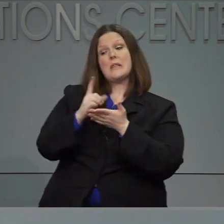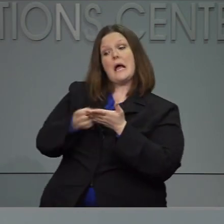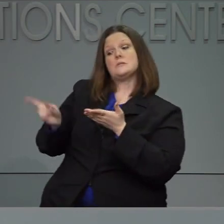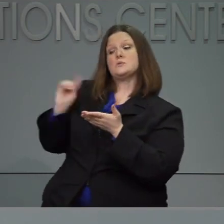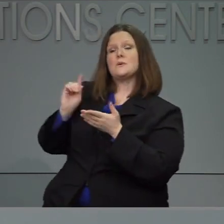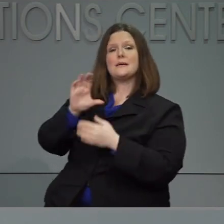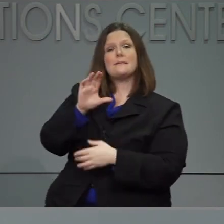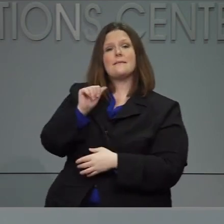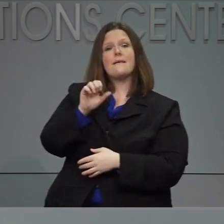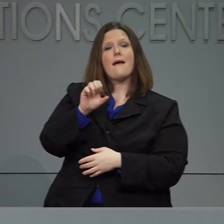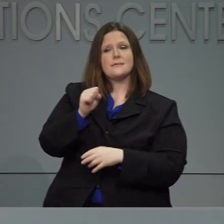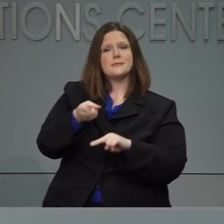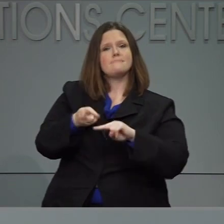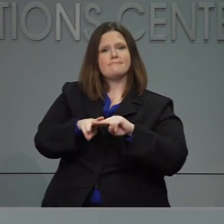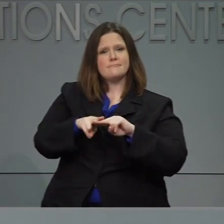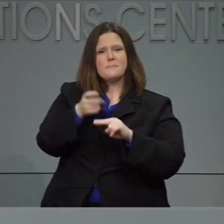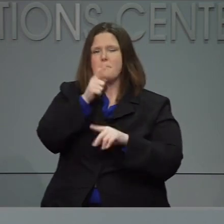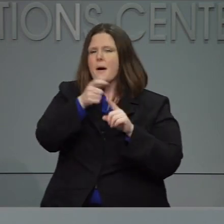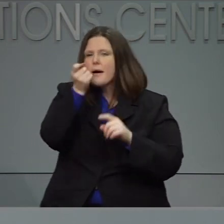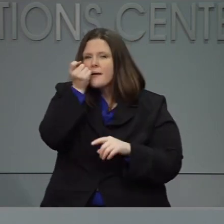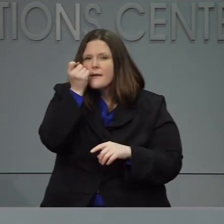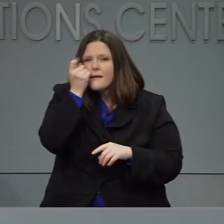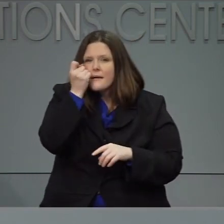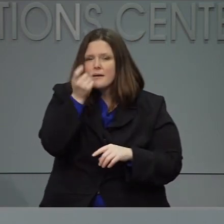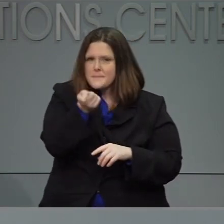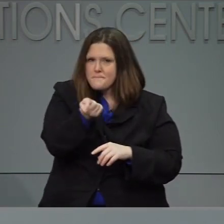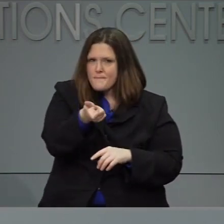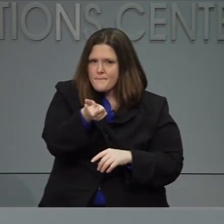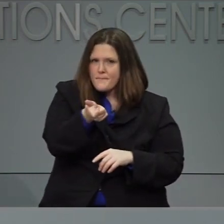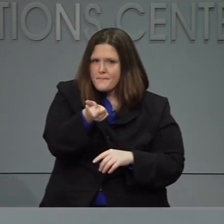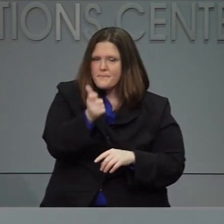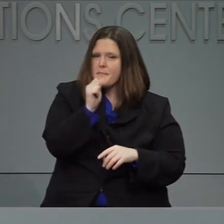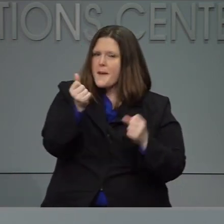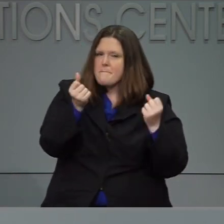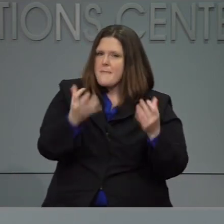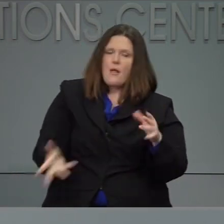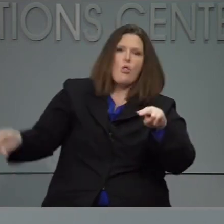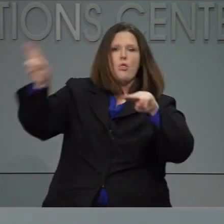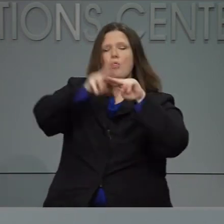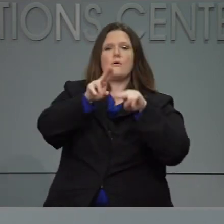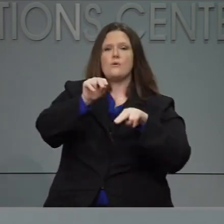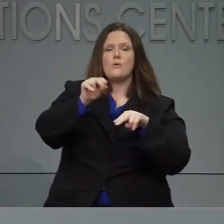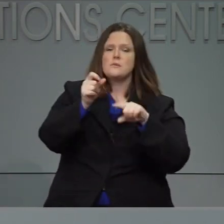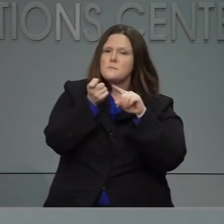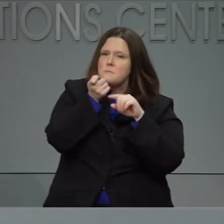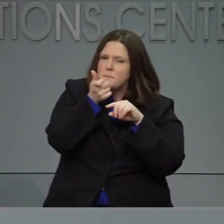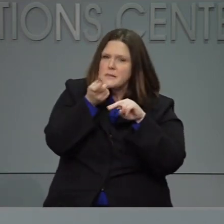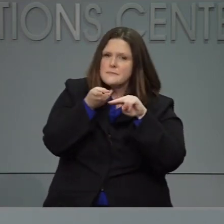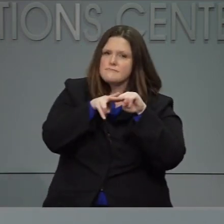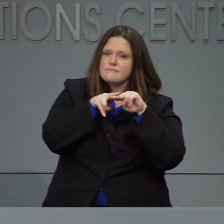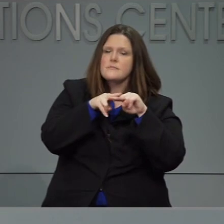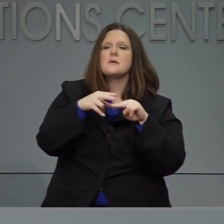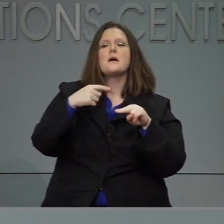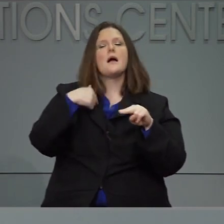SOME OF OUR PERCENT POSITIVE GOING UP VERY SMALL. SO I THINK THERE IS PLENTY OF OPPORTUNITY HERE FOR US TO MAKE SURE THAT